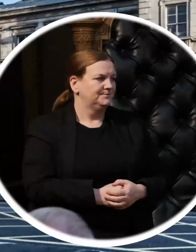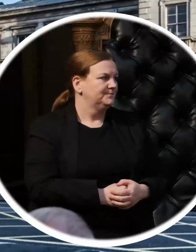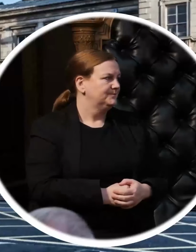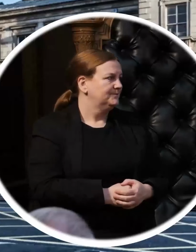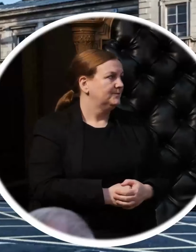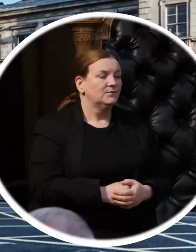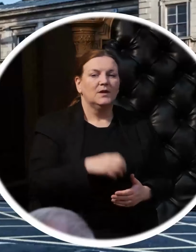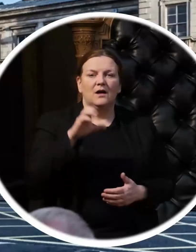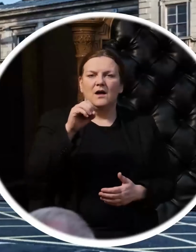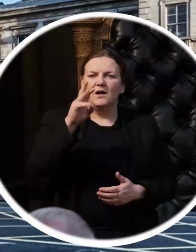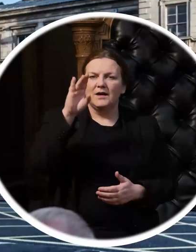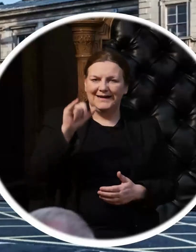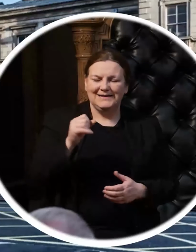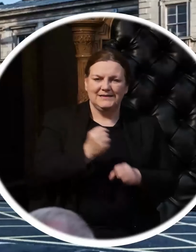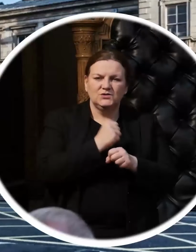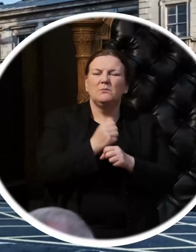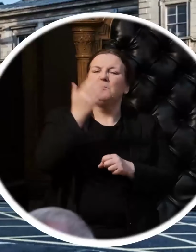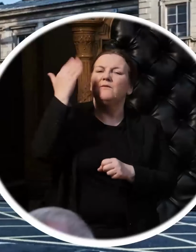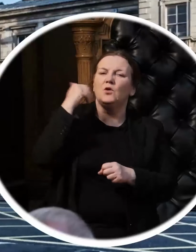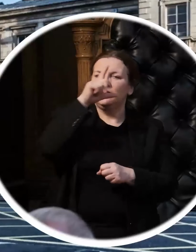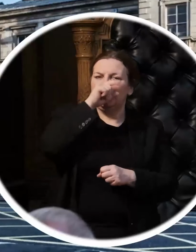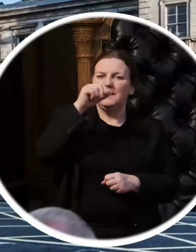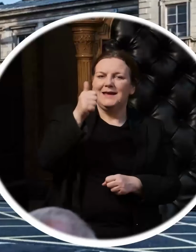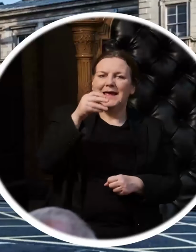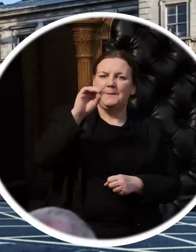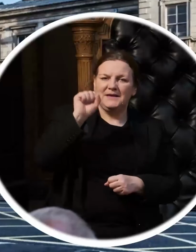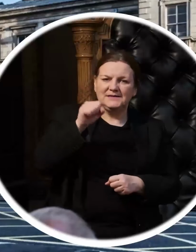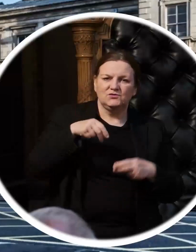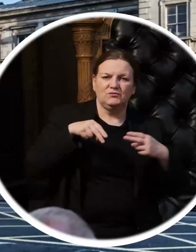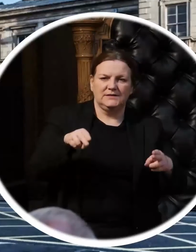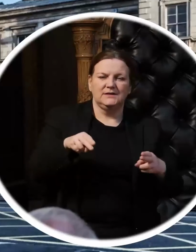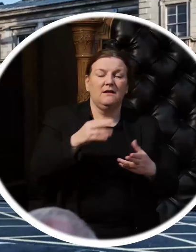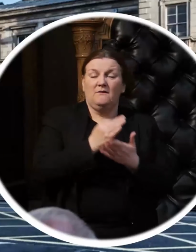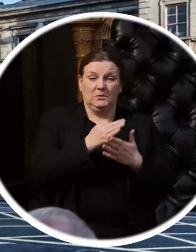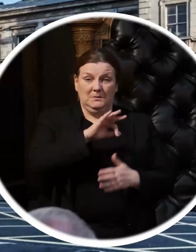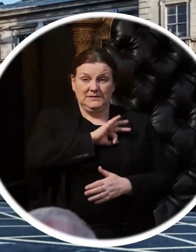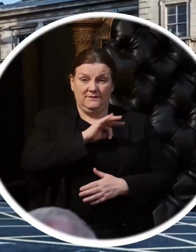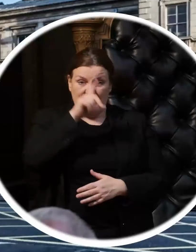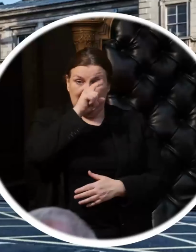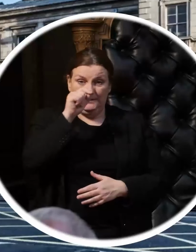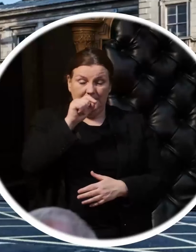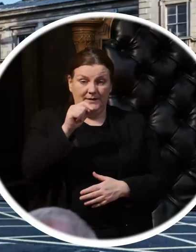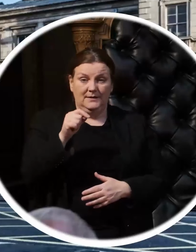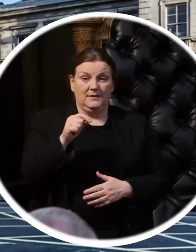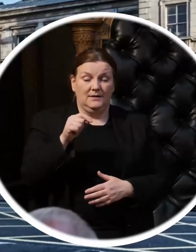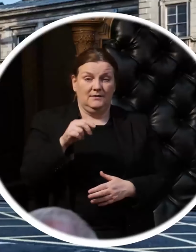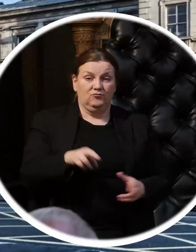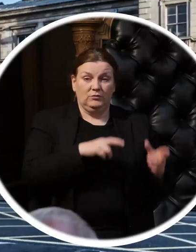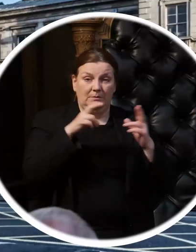So Connolly station, formerly Amiens Street Station, I tend to call it Amiens Street Station just through repetition of constantly